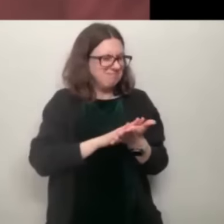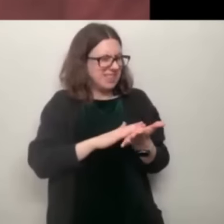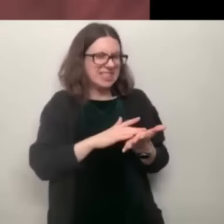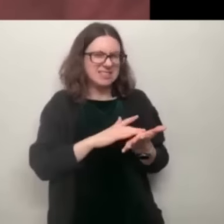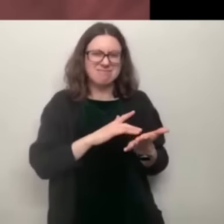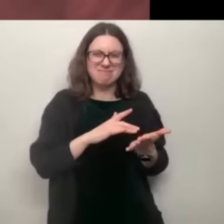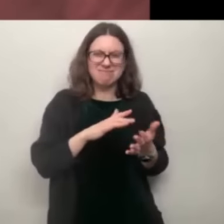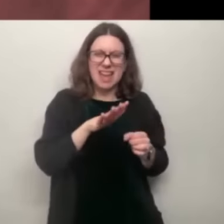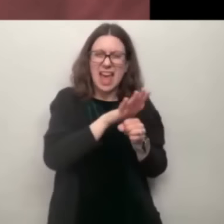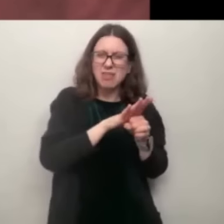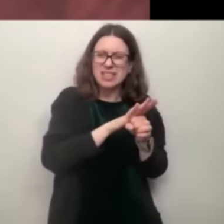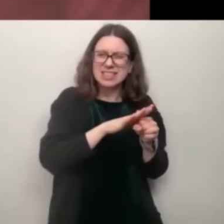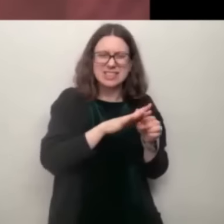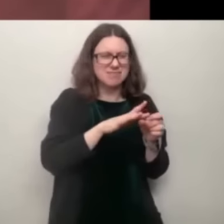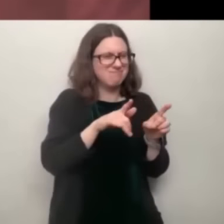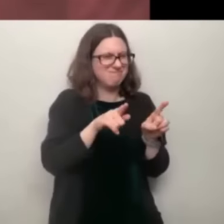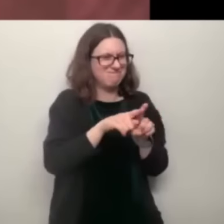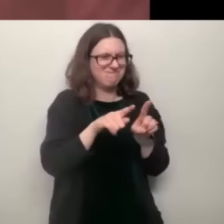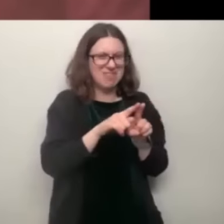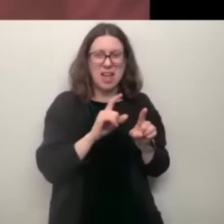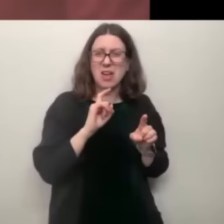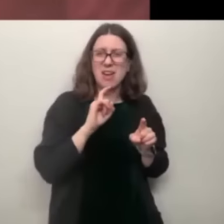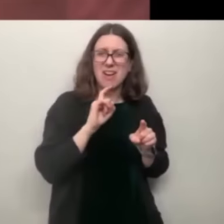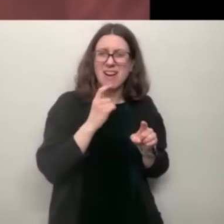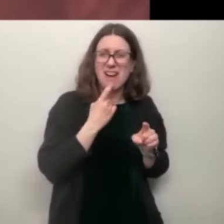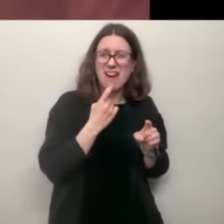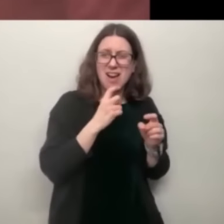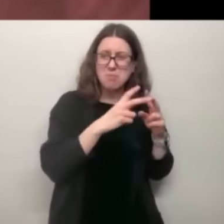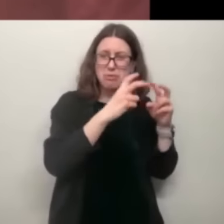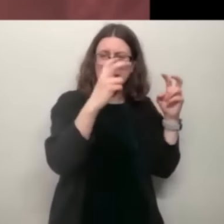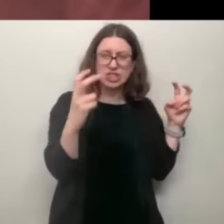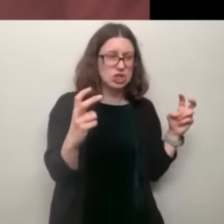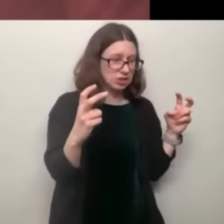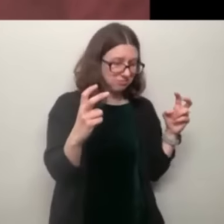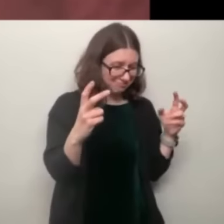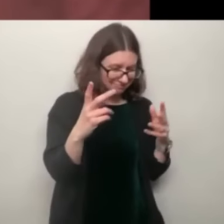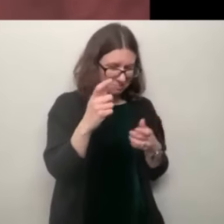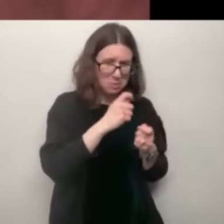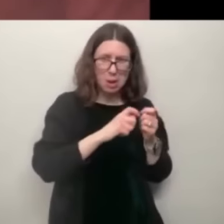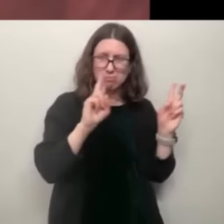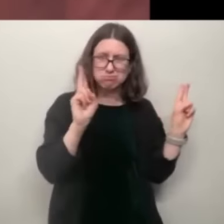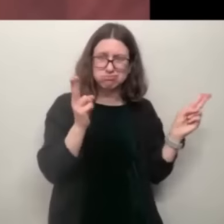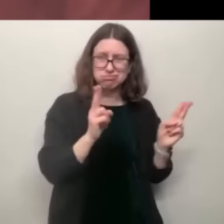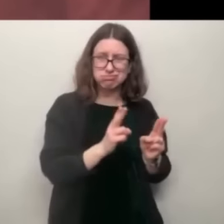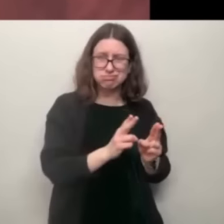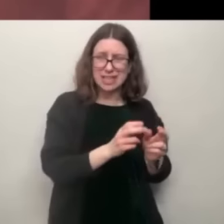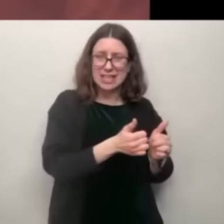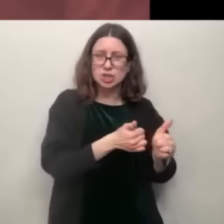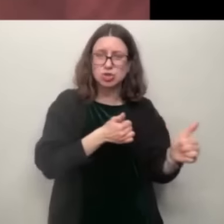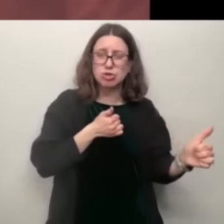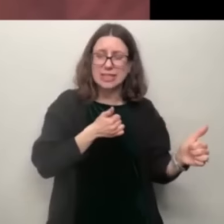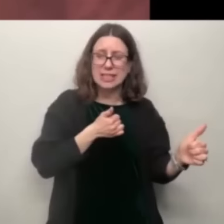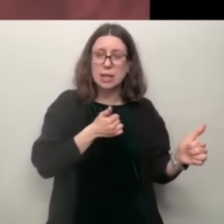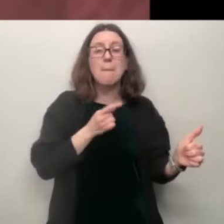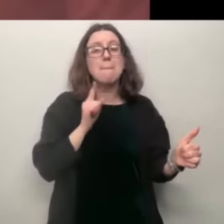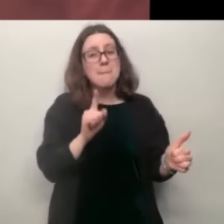almost forgotten in some people's minds until the rise in interest and industrial heritage in the middle part of the 20th century.